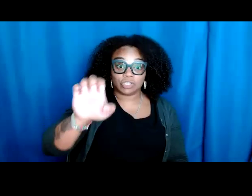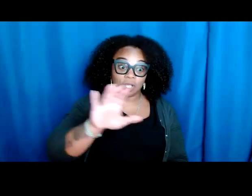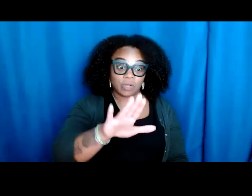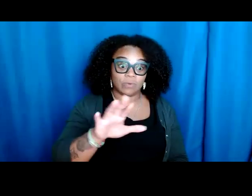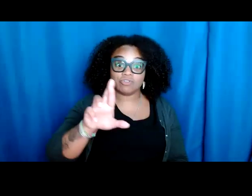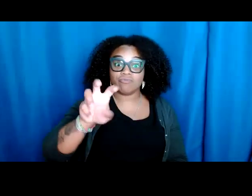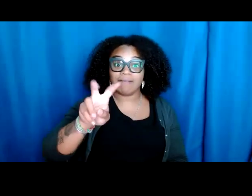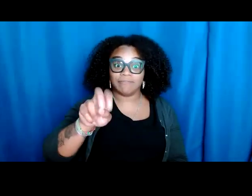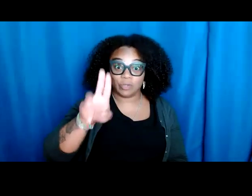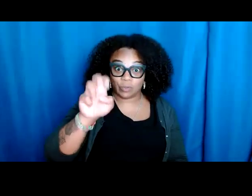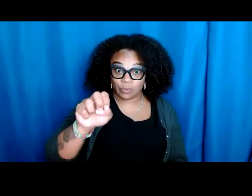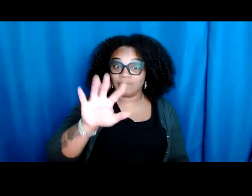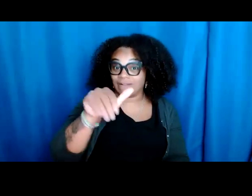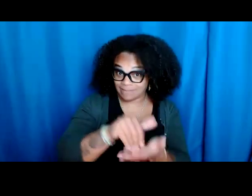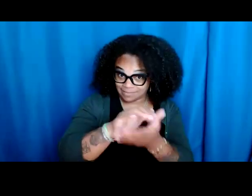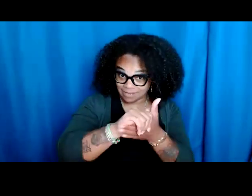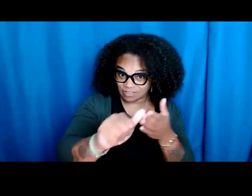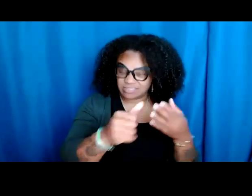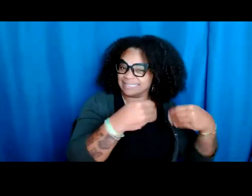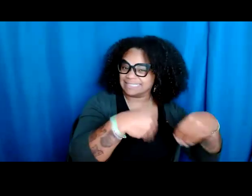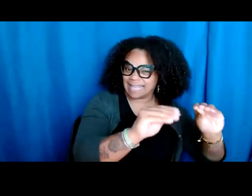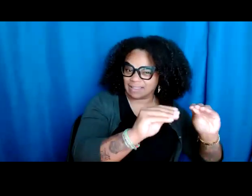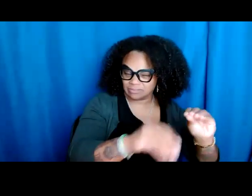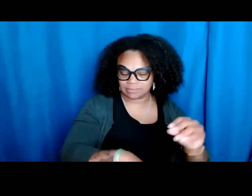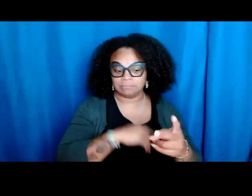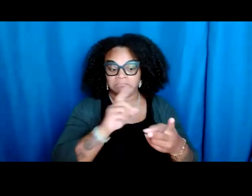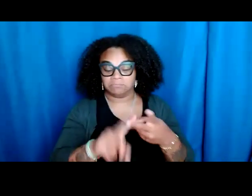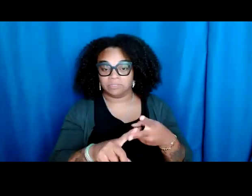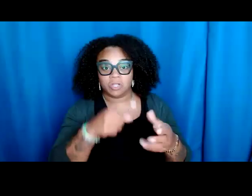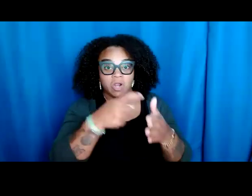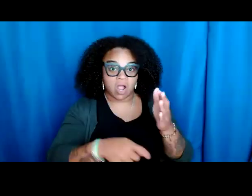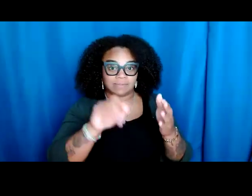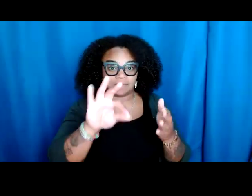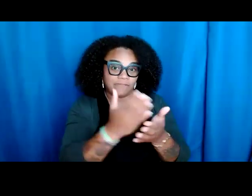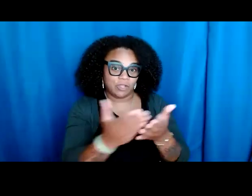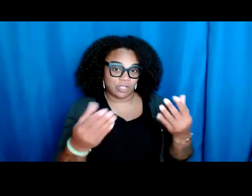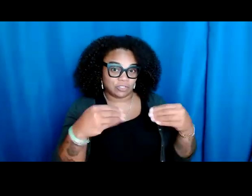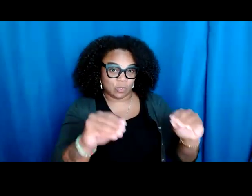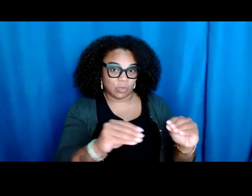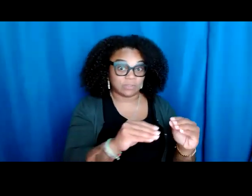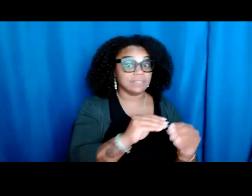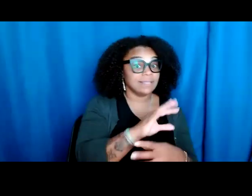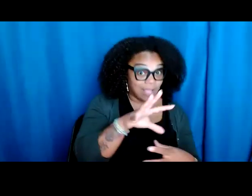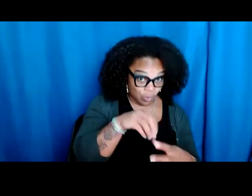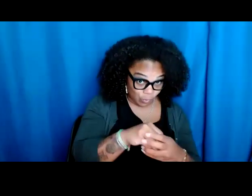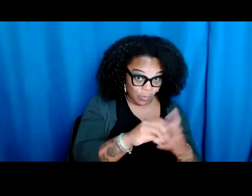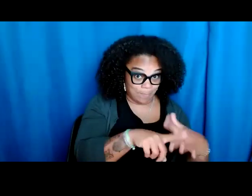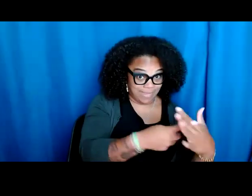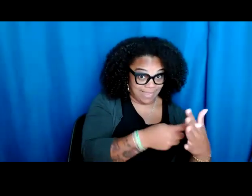his sales was $5,000. His cost of goods sold, which included his beginning category, his other